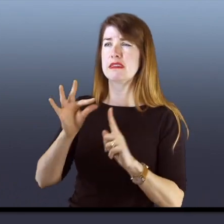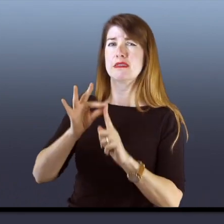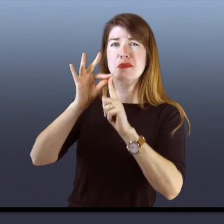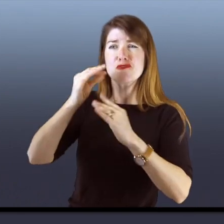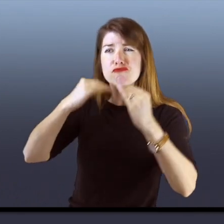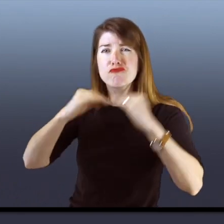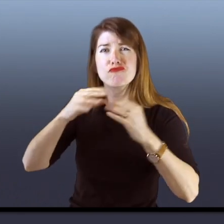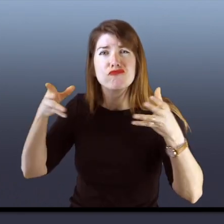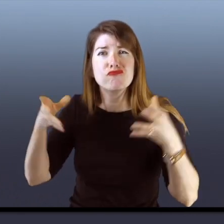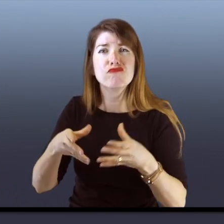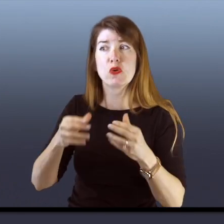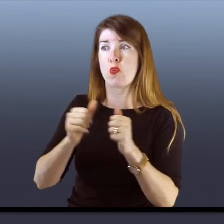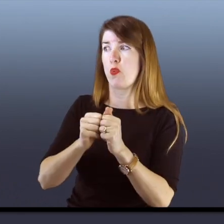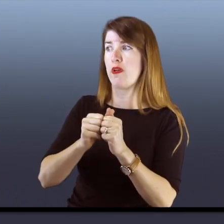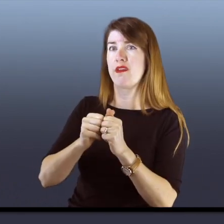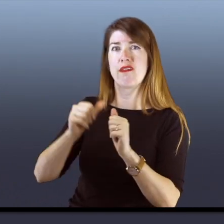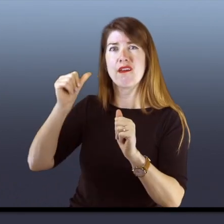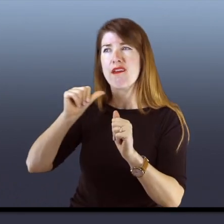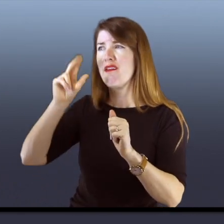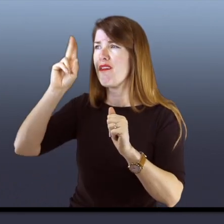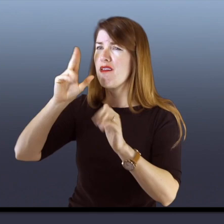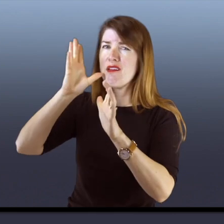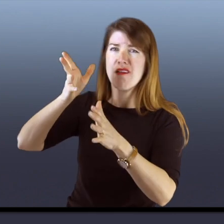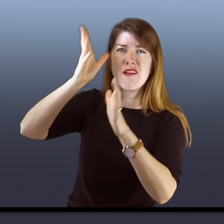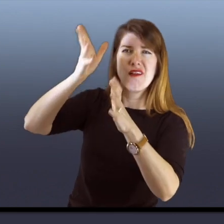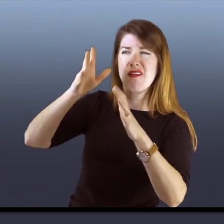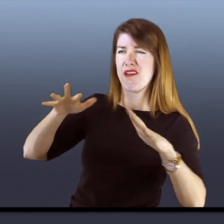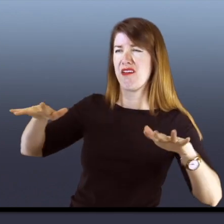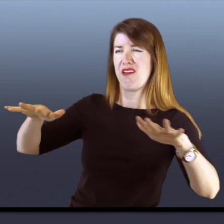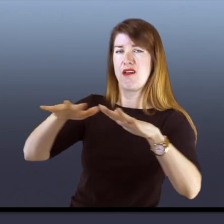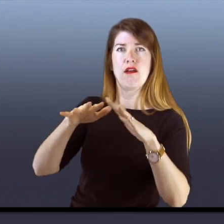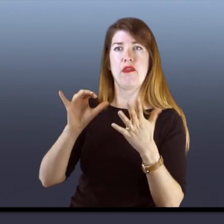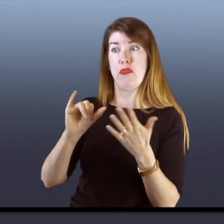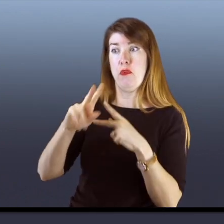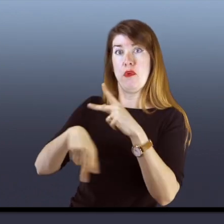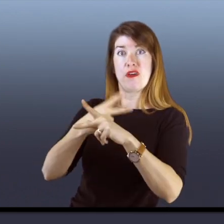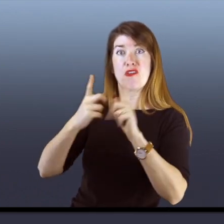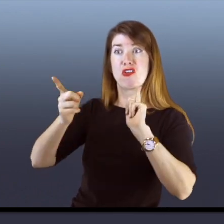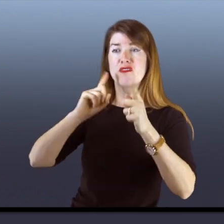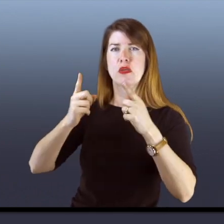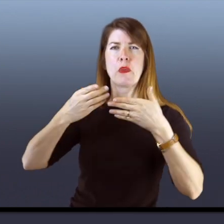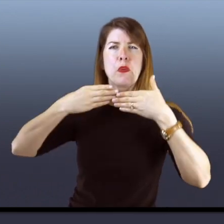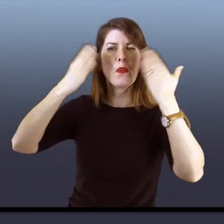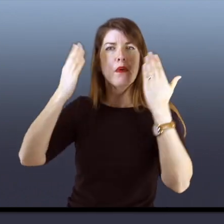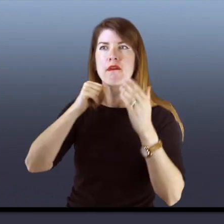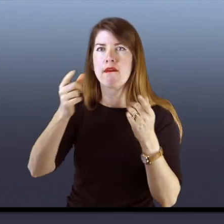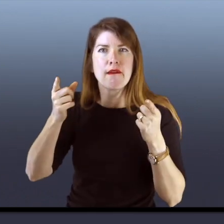with extended family members, grandparents, aunts and uncles, those conversations don't happen. So a lot of times the deaf or hard